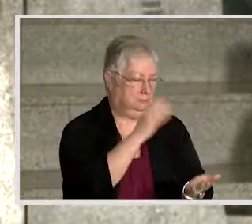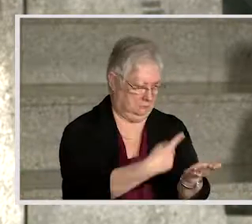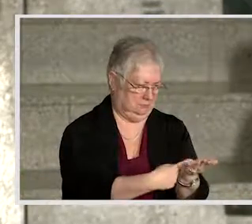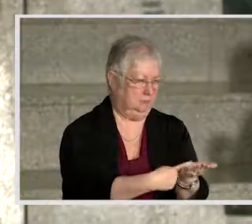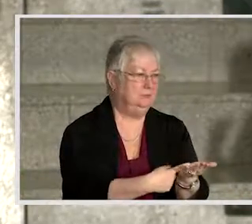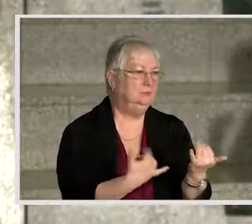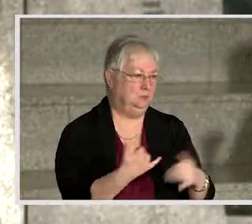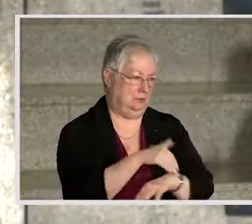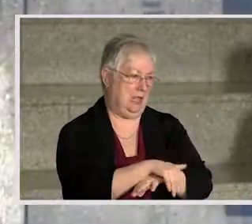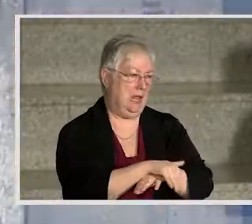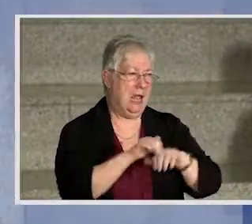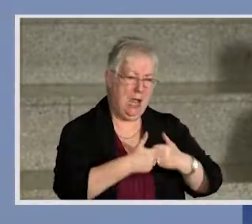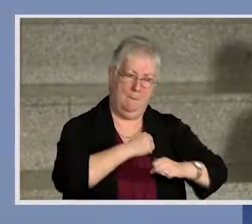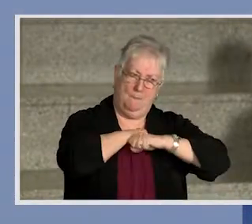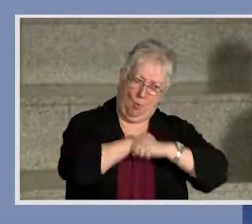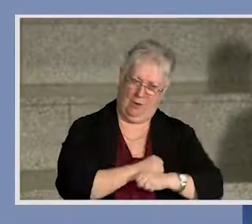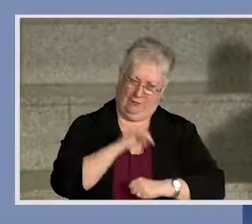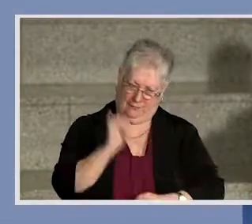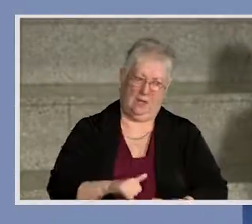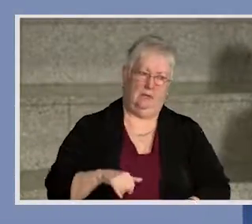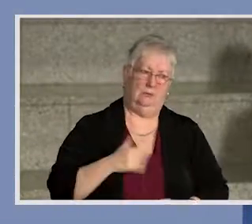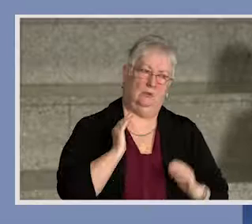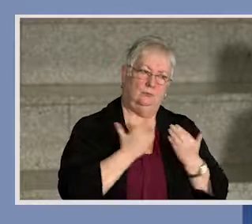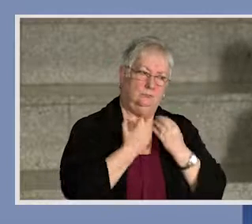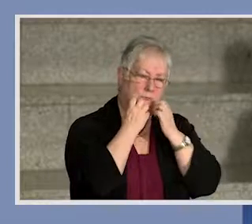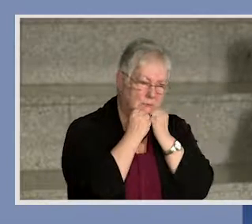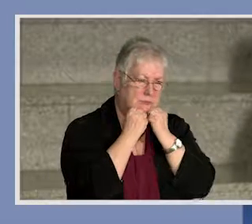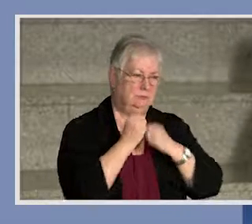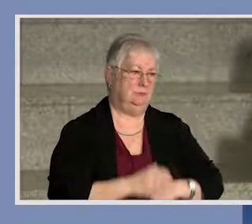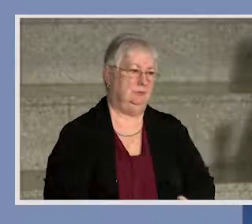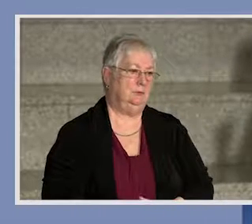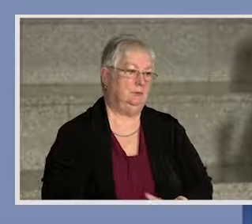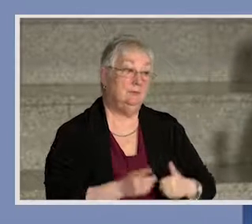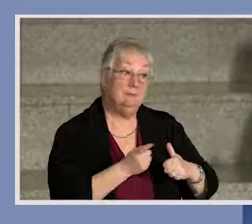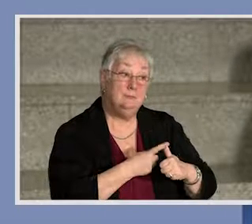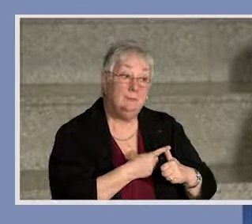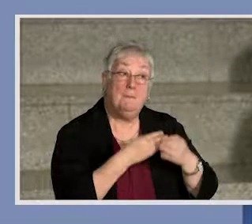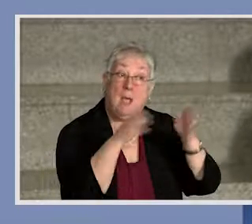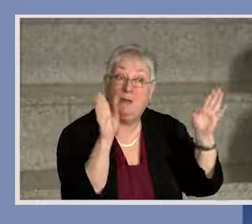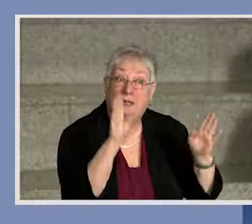US FOR PUBLIC EDUCATION AND HEALTH CARE AND PROTECTING OUR